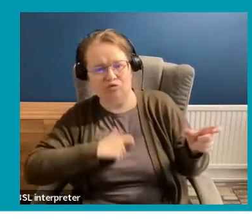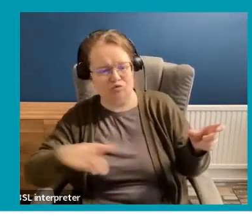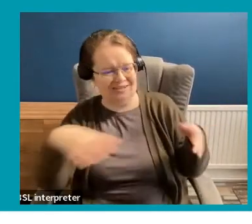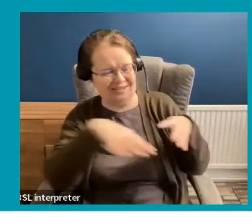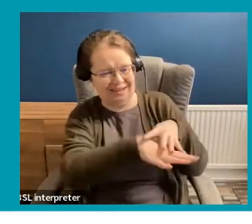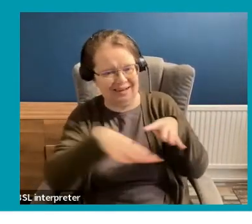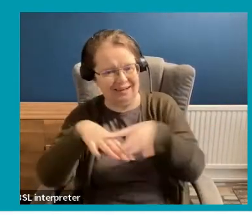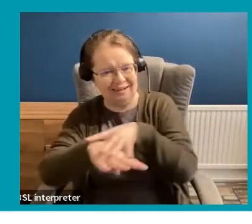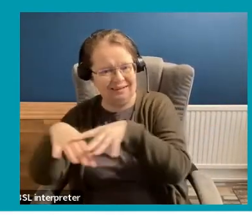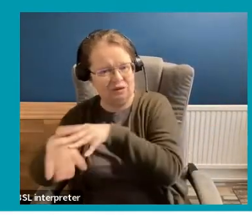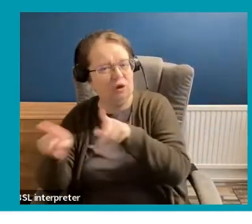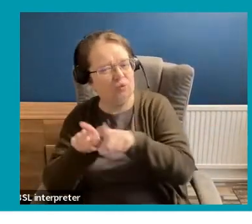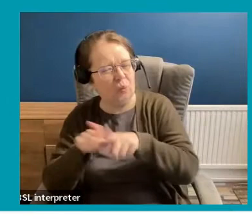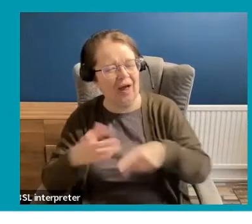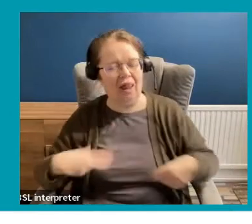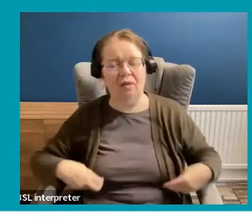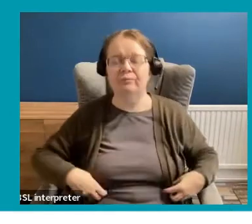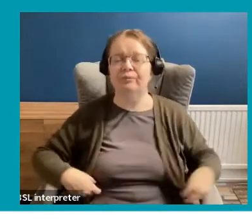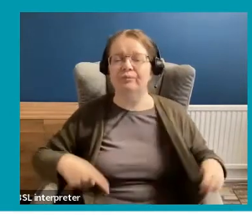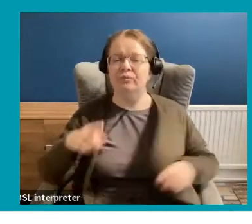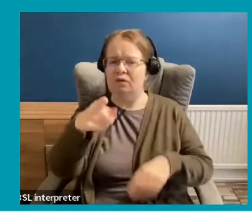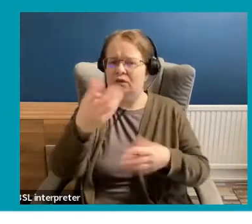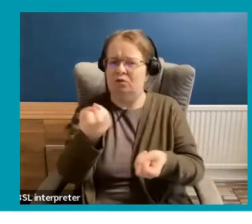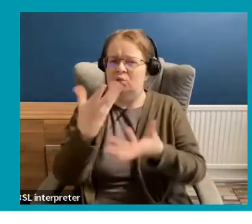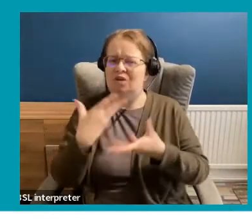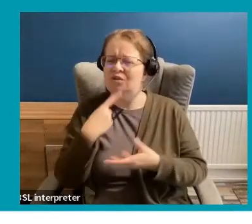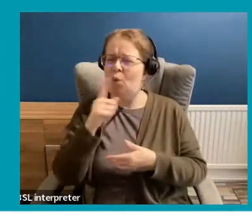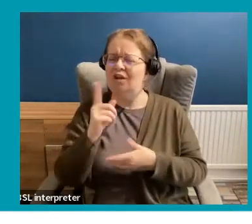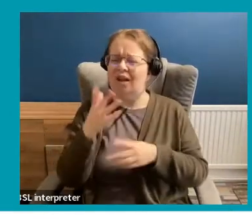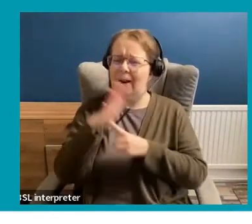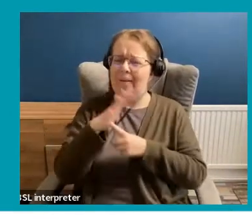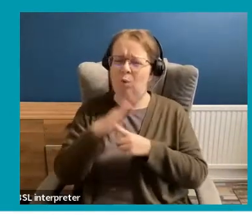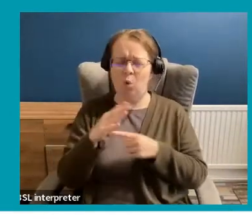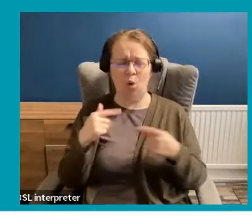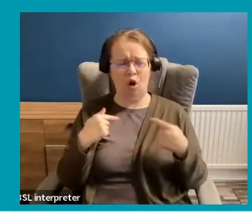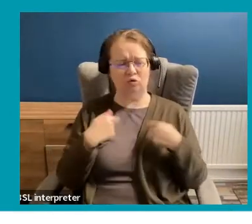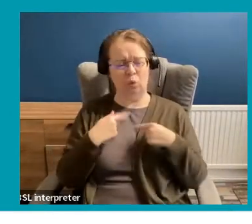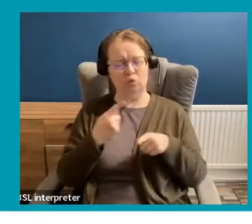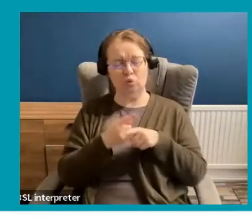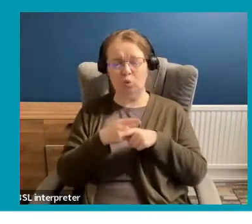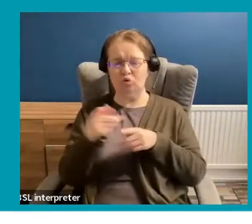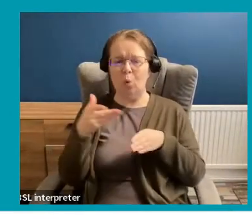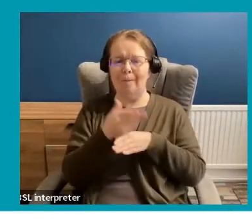I think what you say is really important because sometimes when we talk to employers it's we are doing